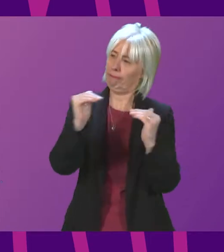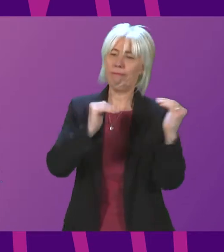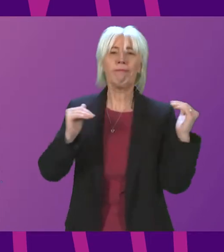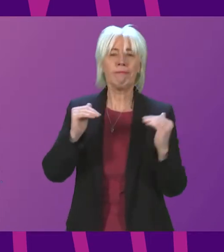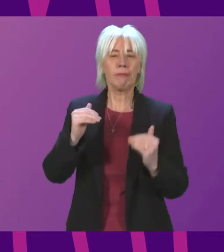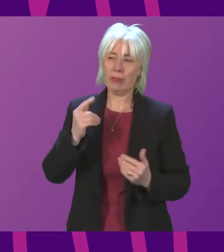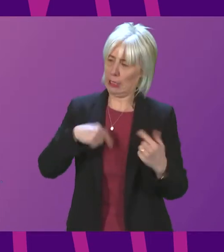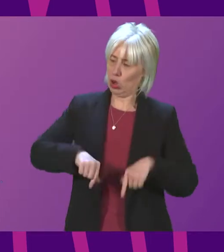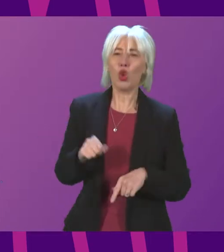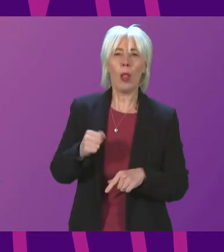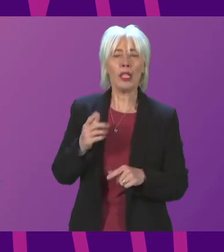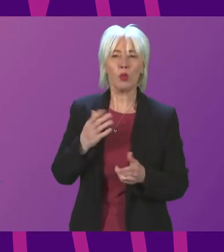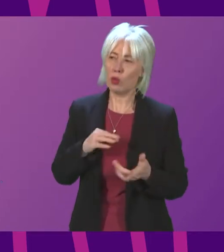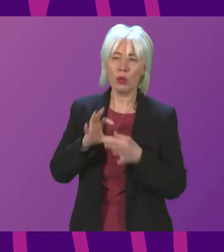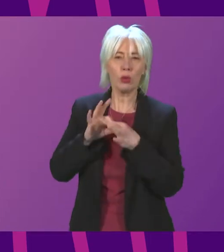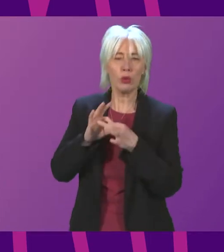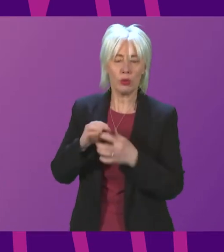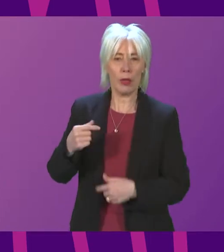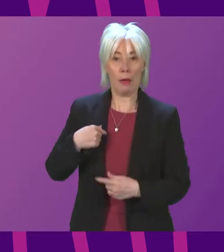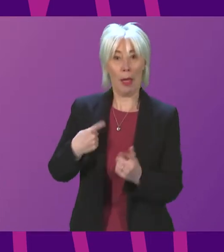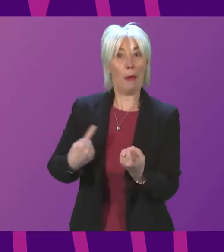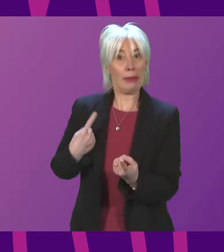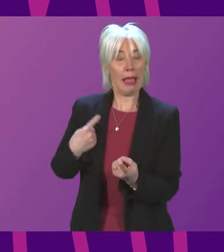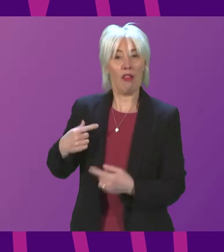I have lived in the United Kingdom since the age of nine.